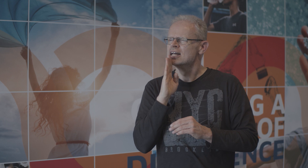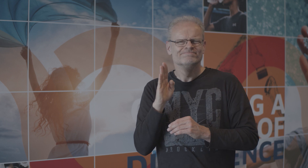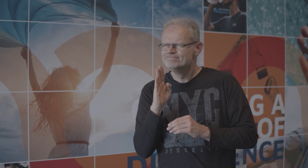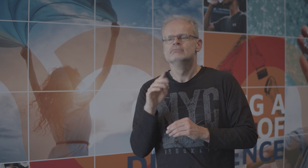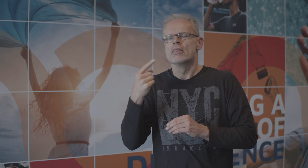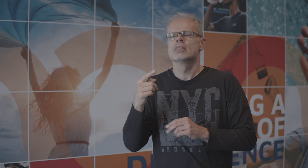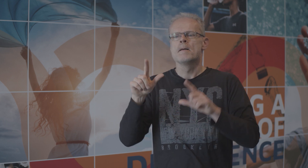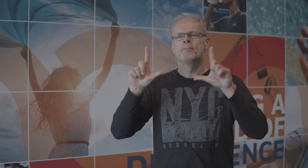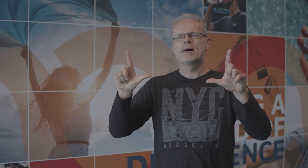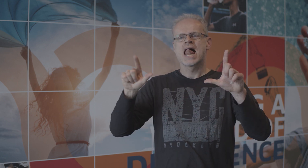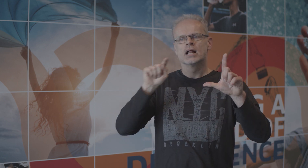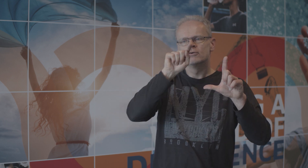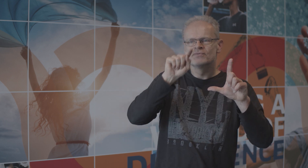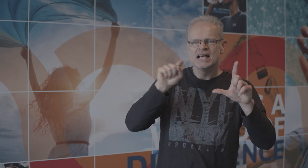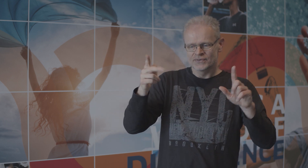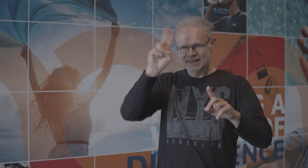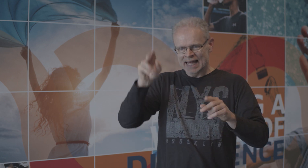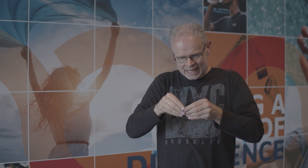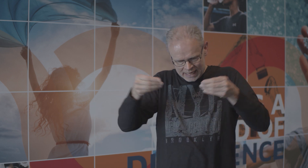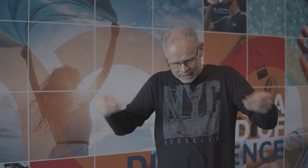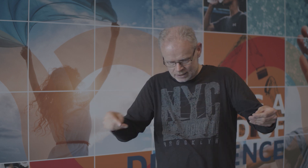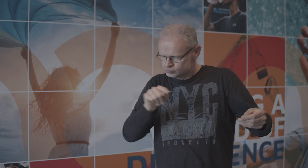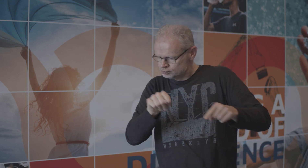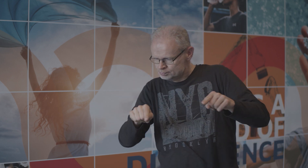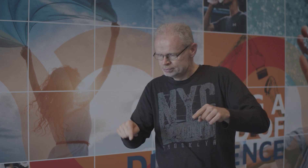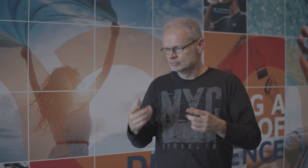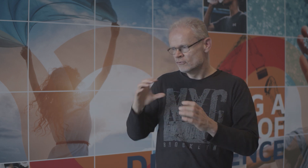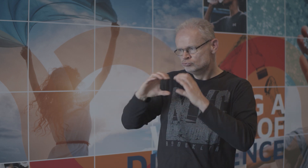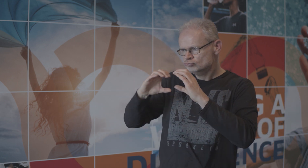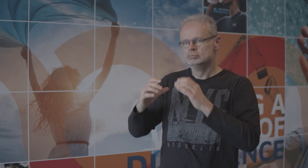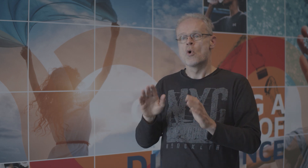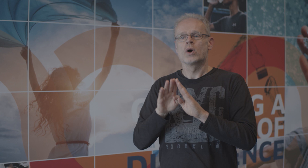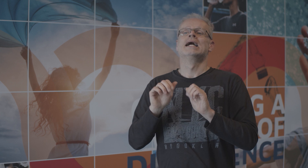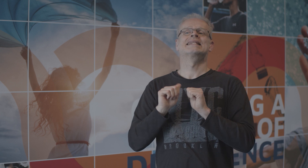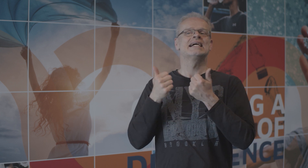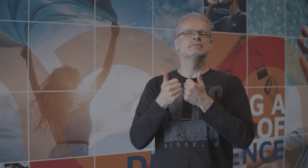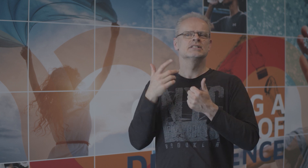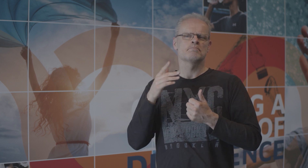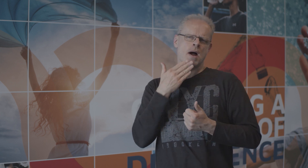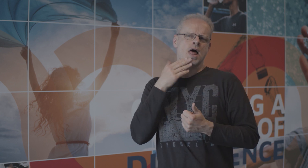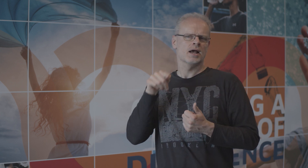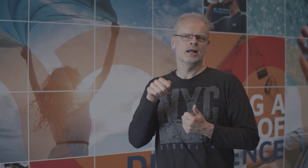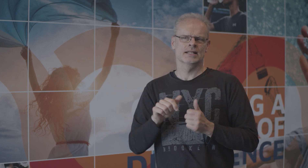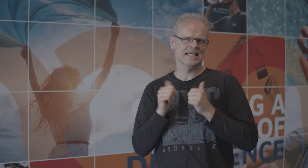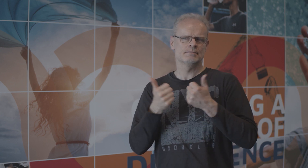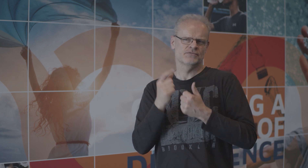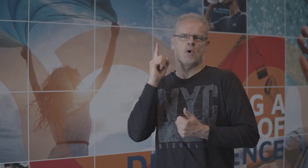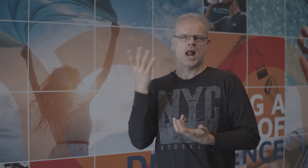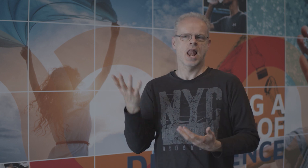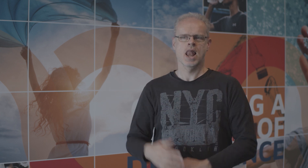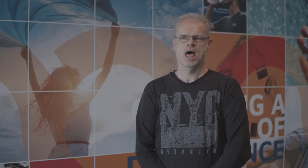but if that does not work, we use a screen to point things out, or a drawing, but Teams is also convenient here. Teams is frequently used.